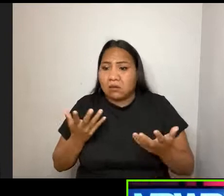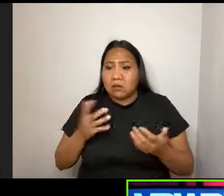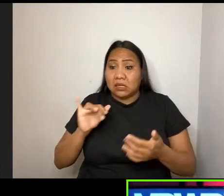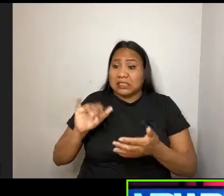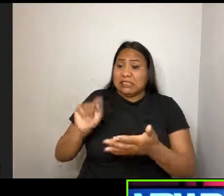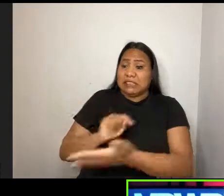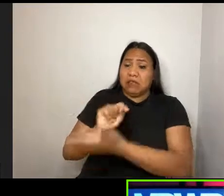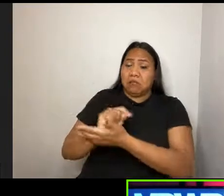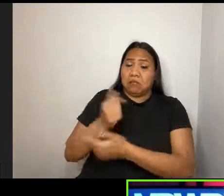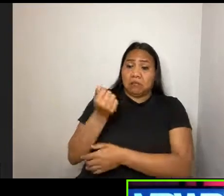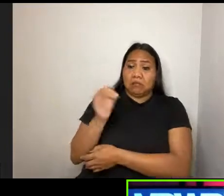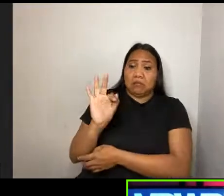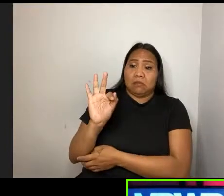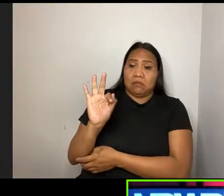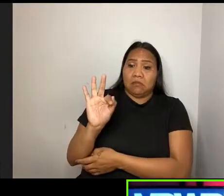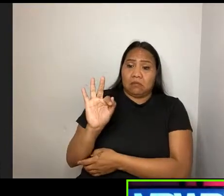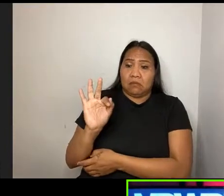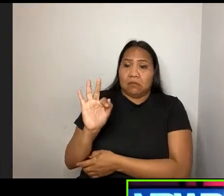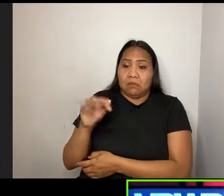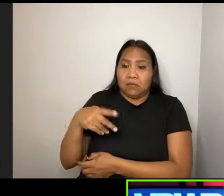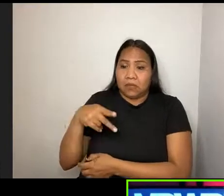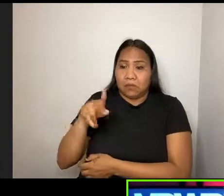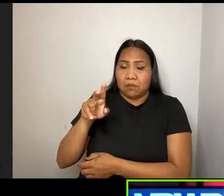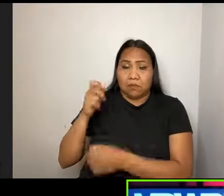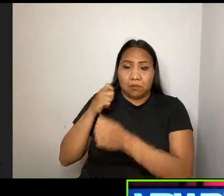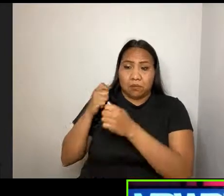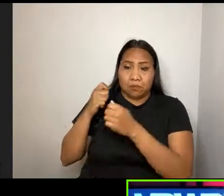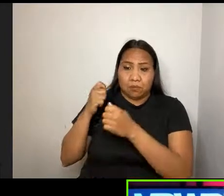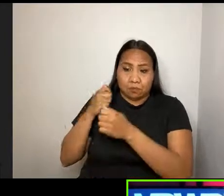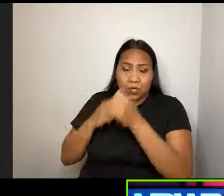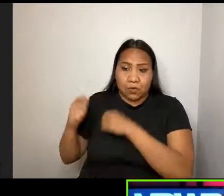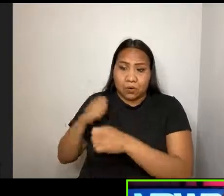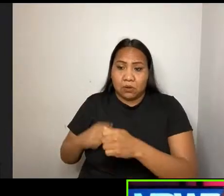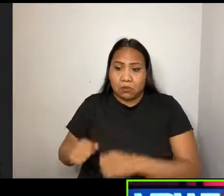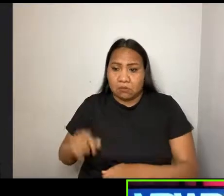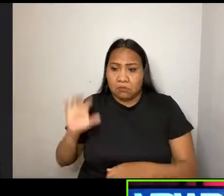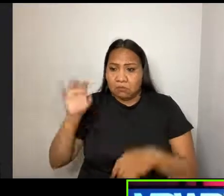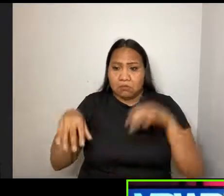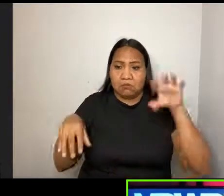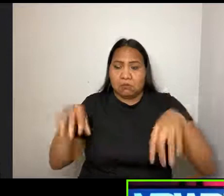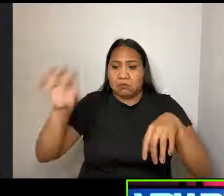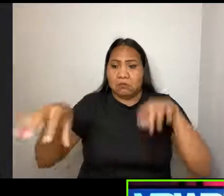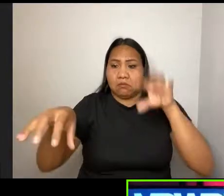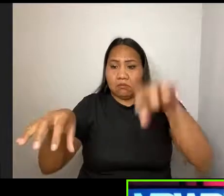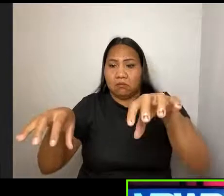hundreds of miles away from each other. No communication and not to mention all are occupied